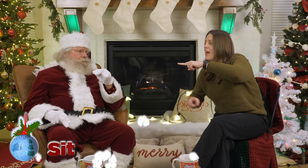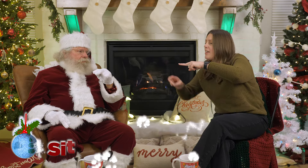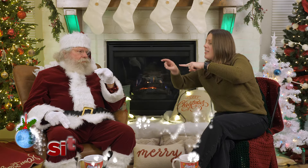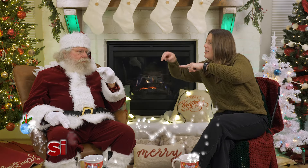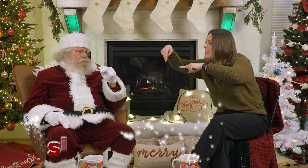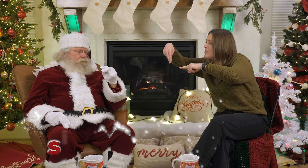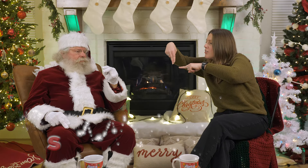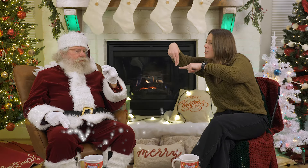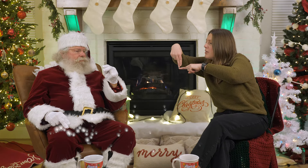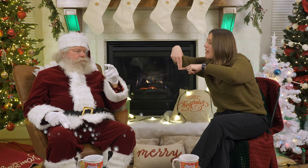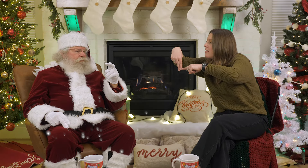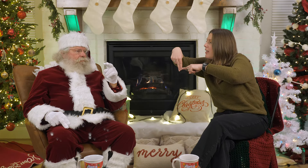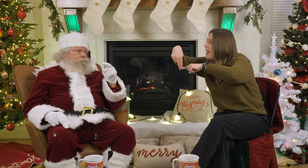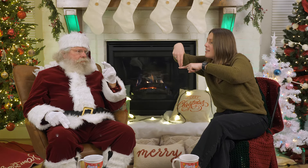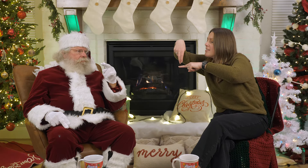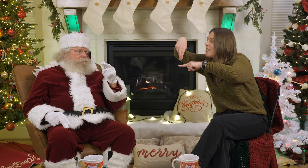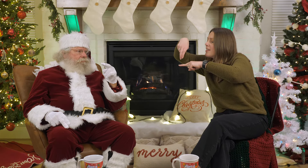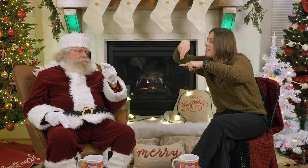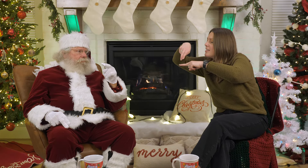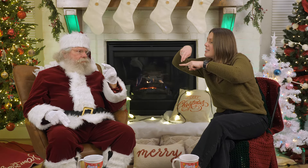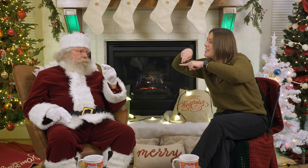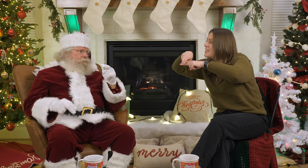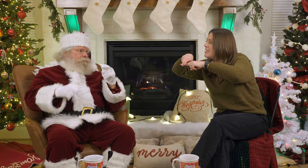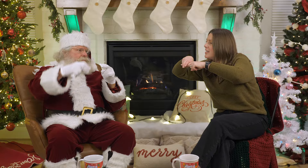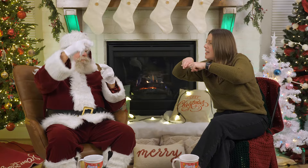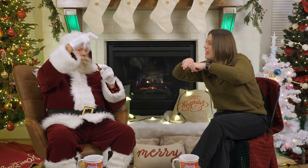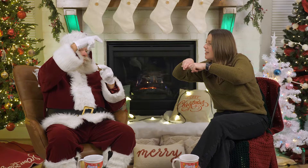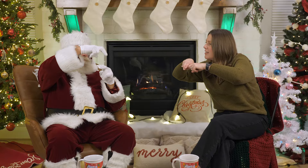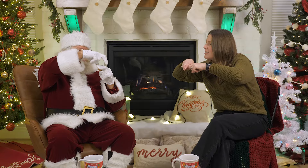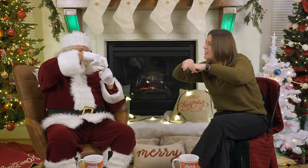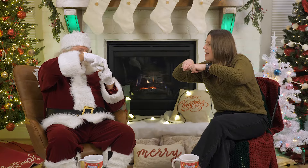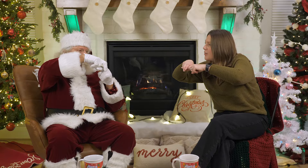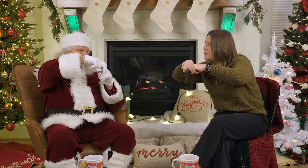And then these are going to be like legs sitting down,